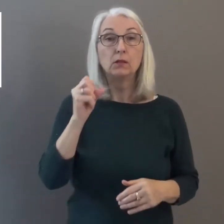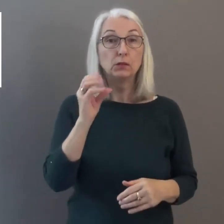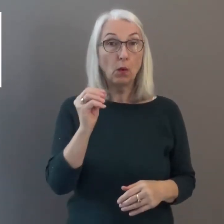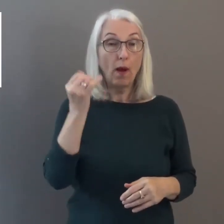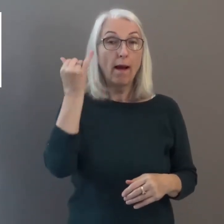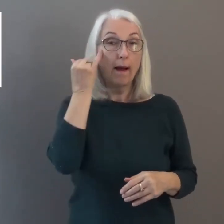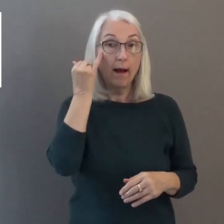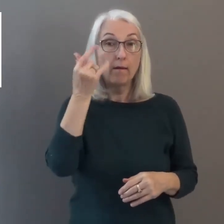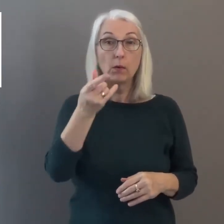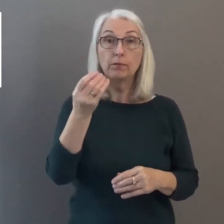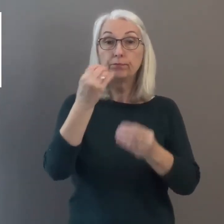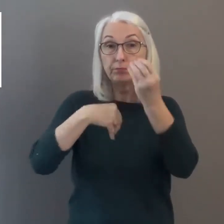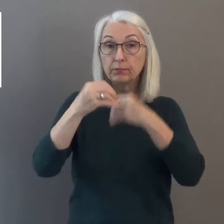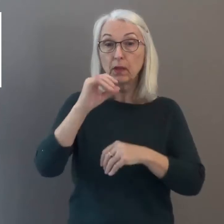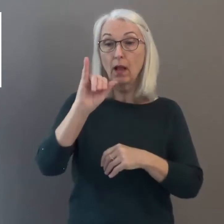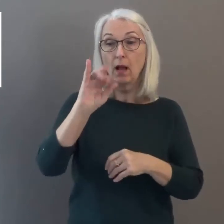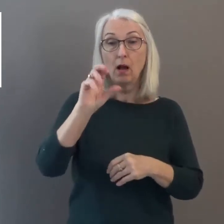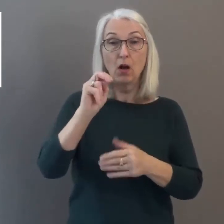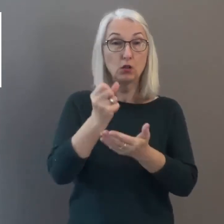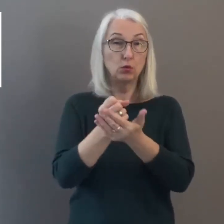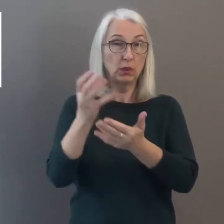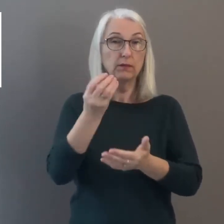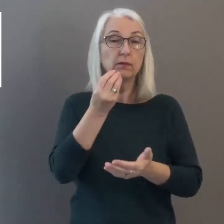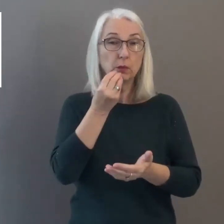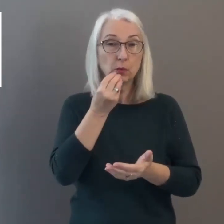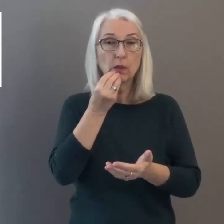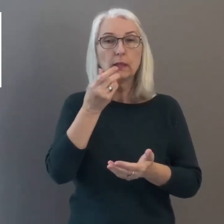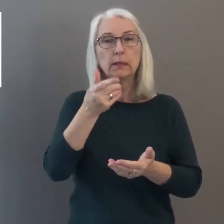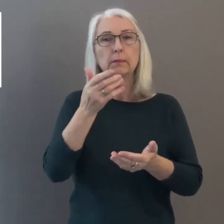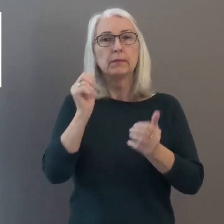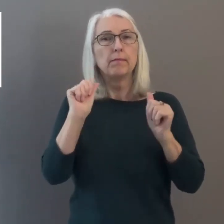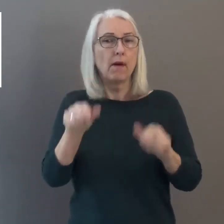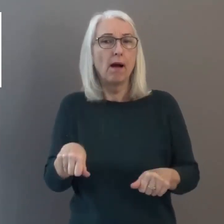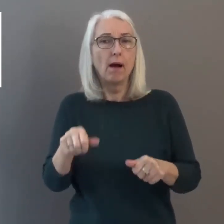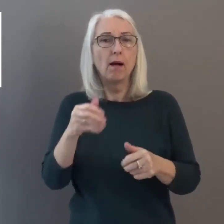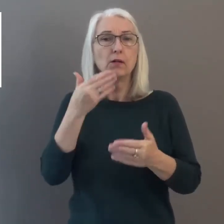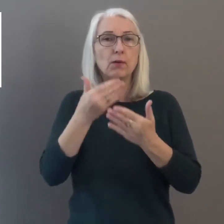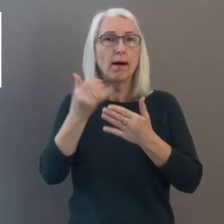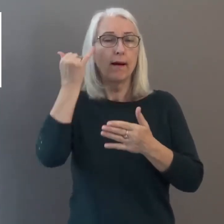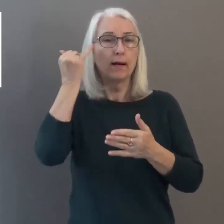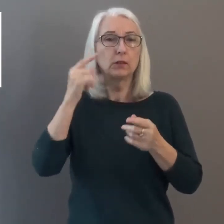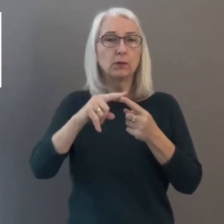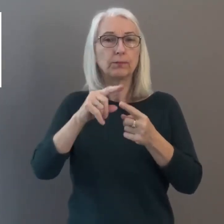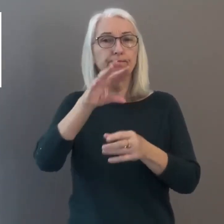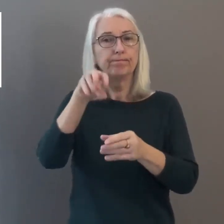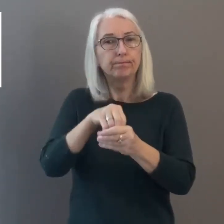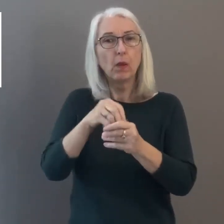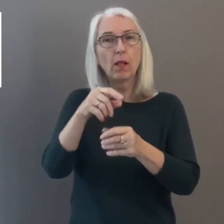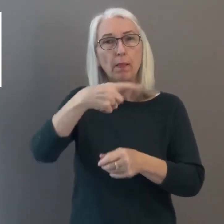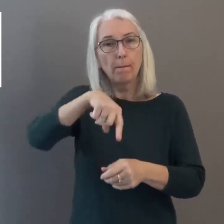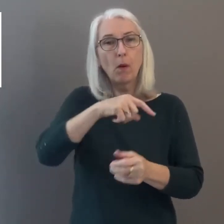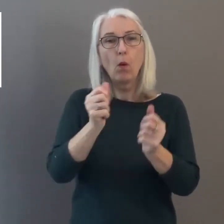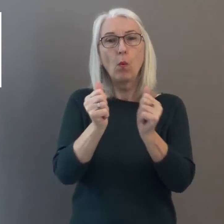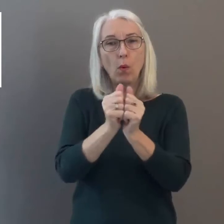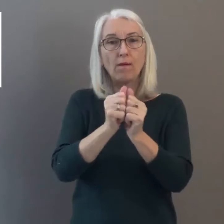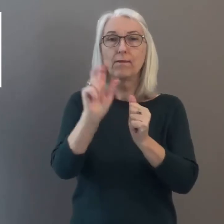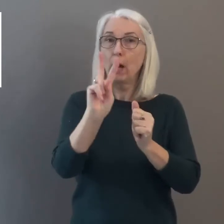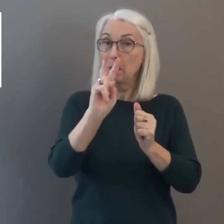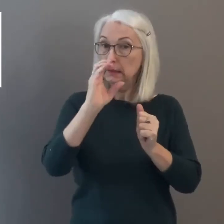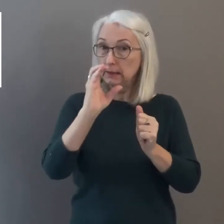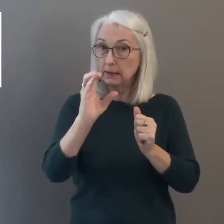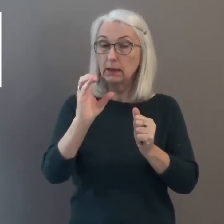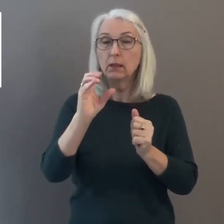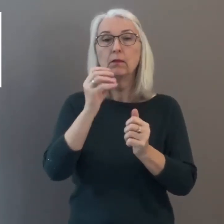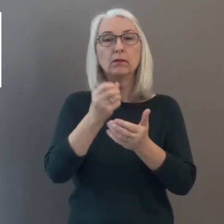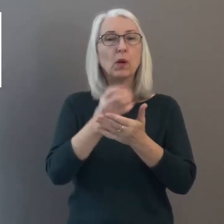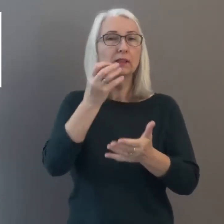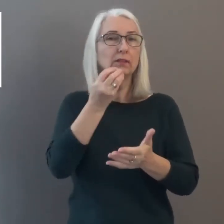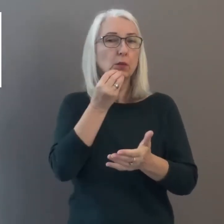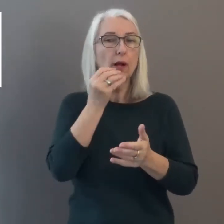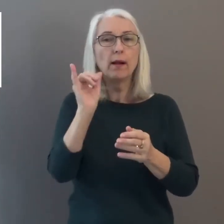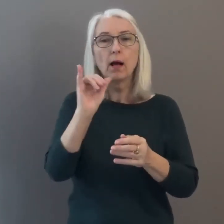So if you are consuming iron-rich foods, it might be a good idea to accompany them with Vitamin C rich foods like